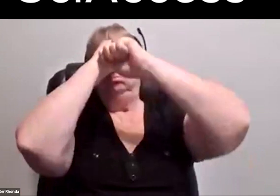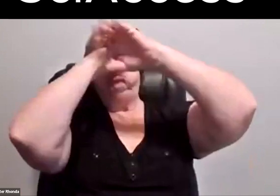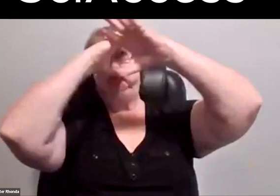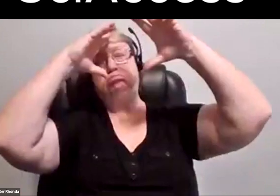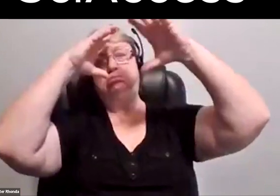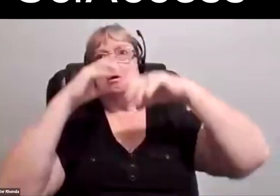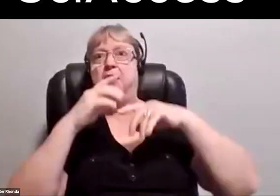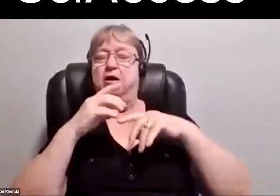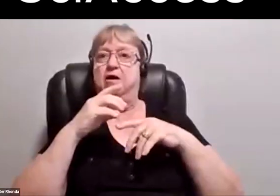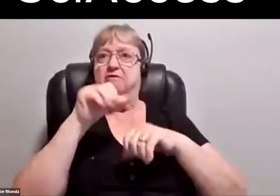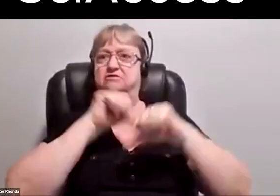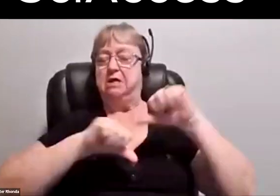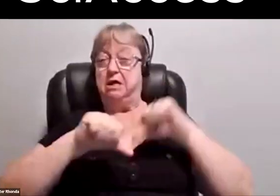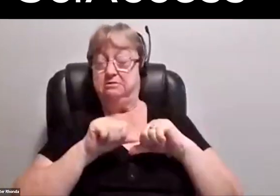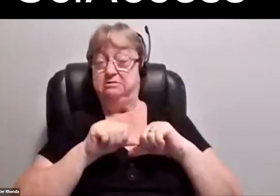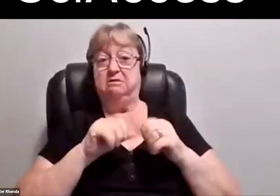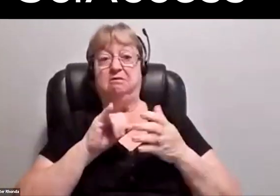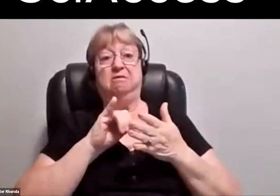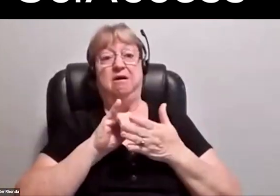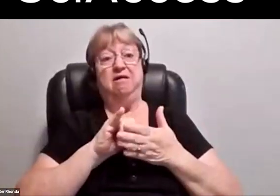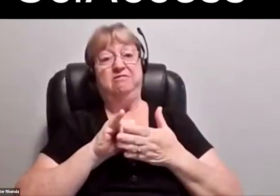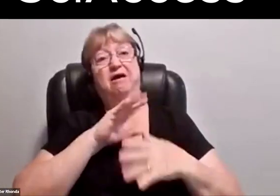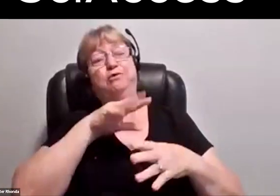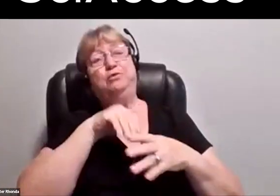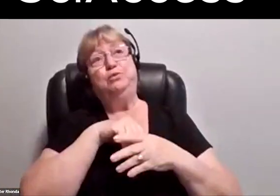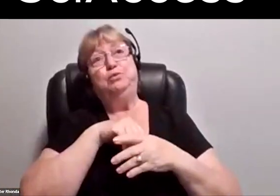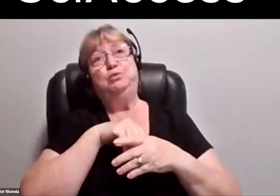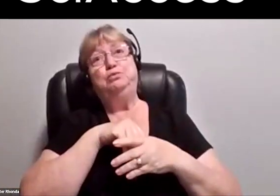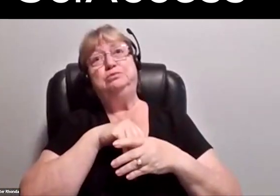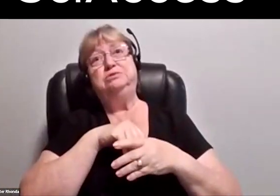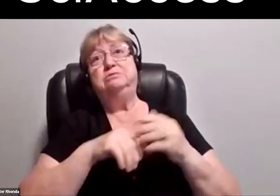That includes most of the things that we can't see.